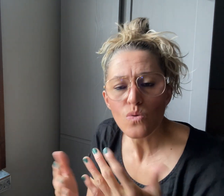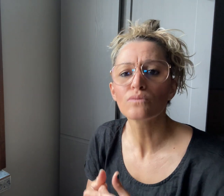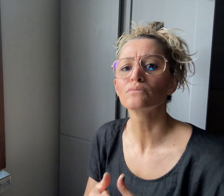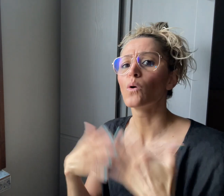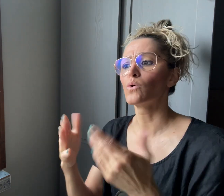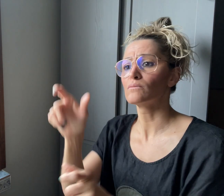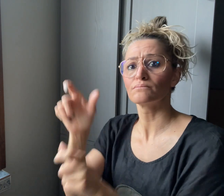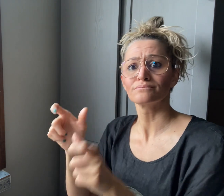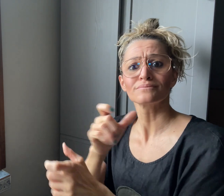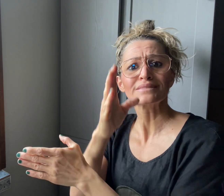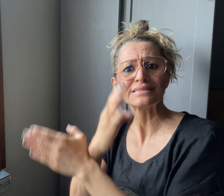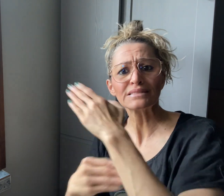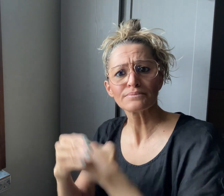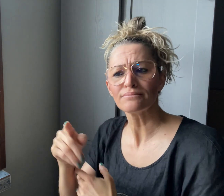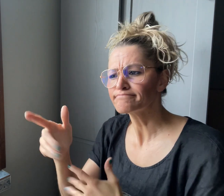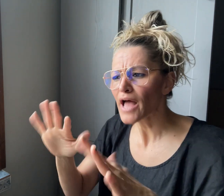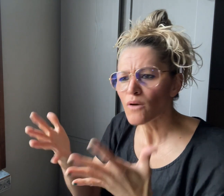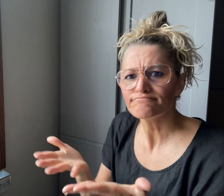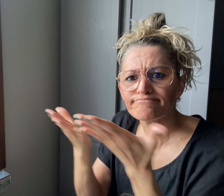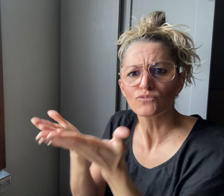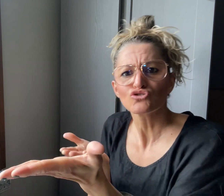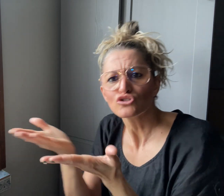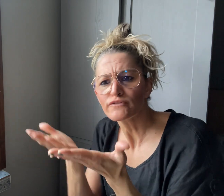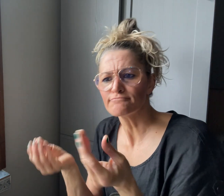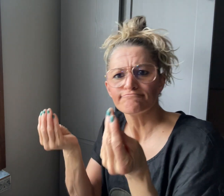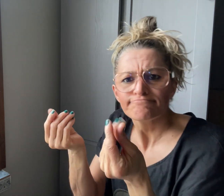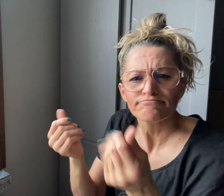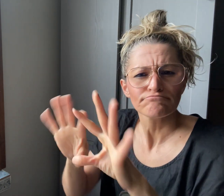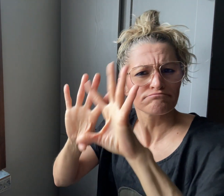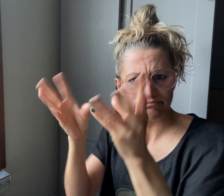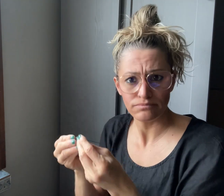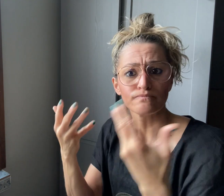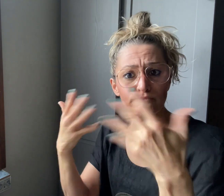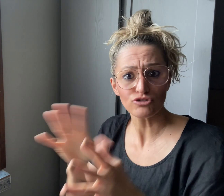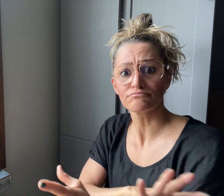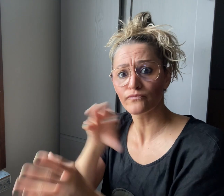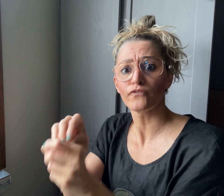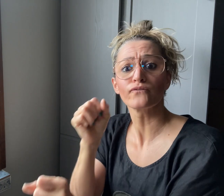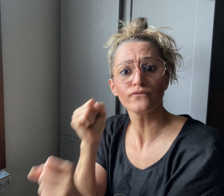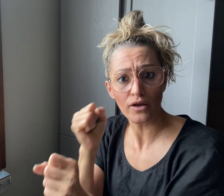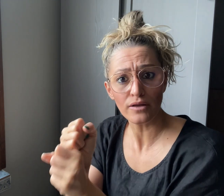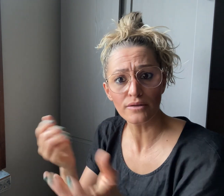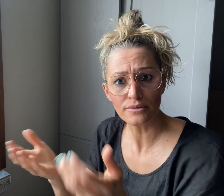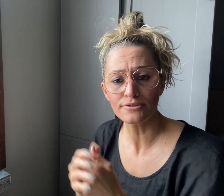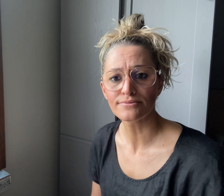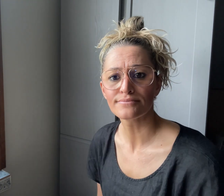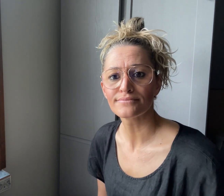procurement for people with disabilities.